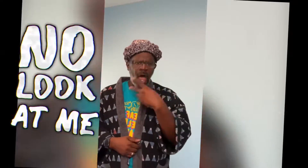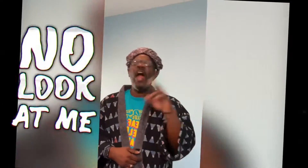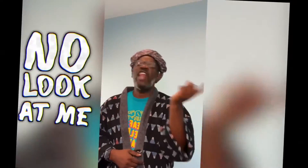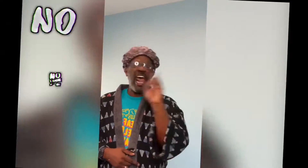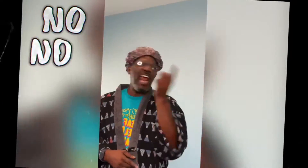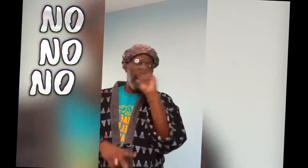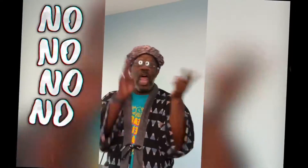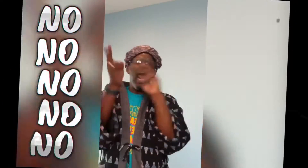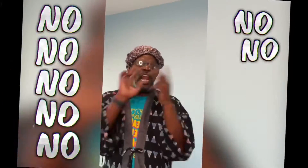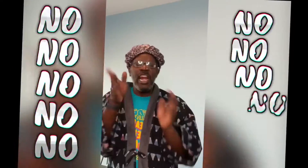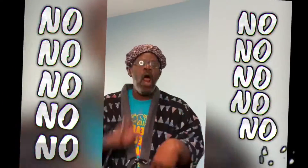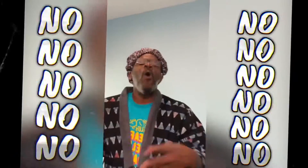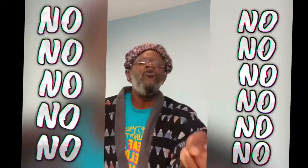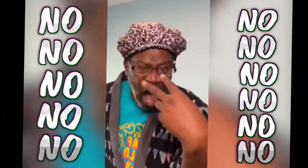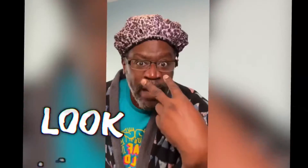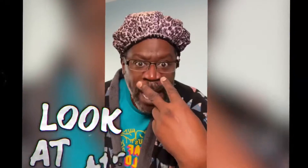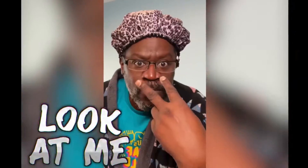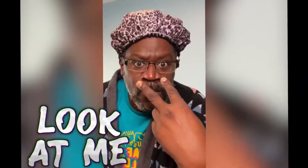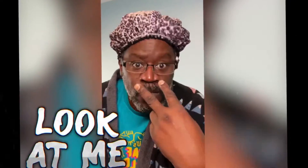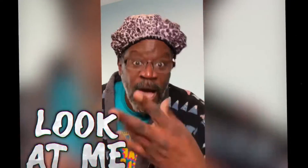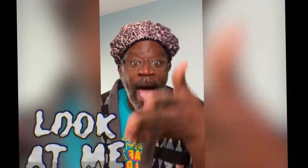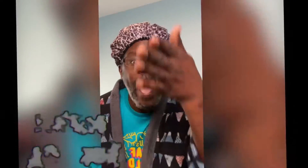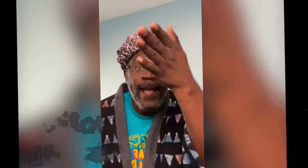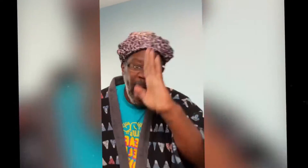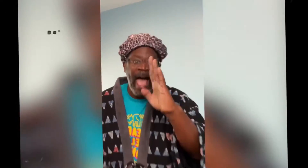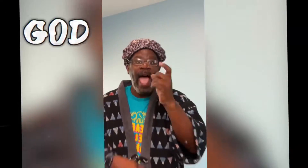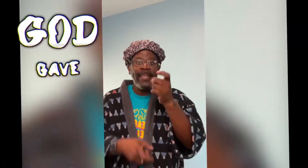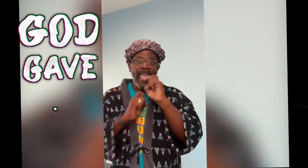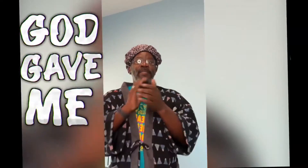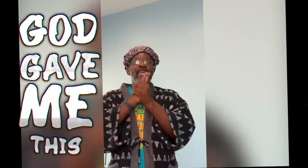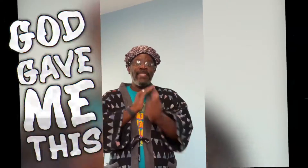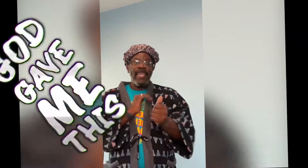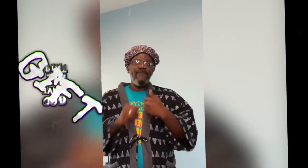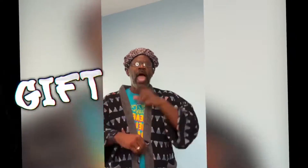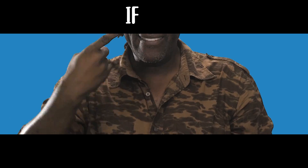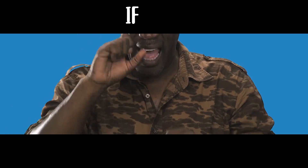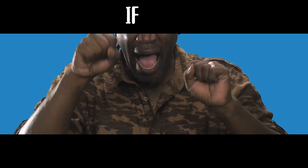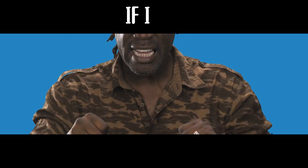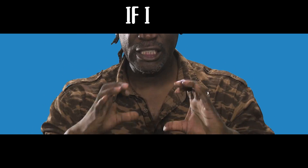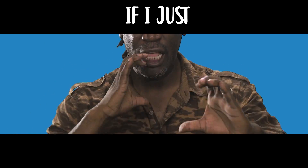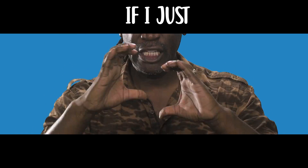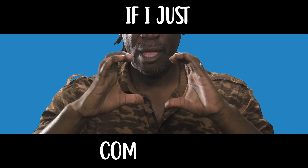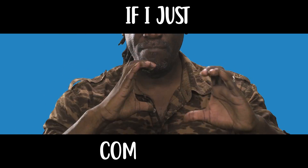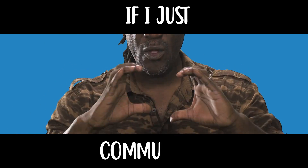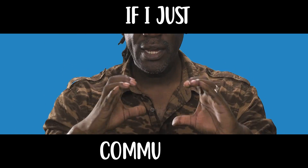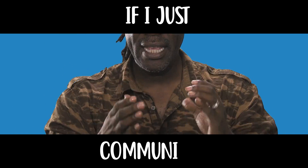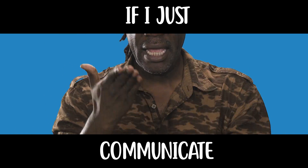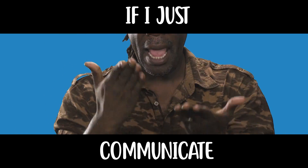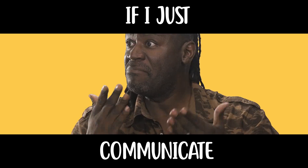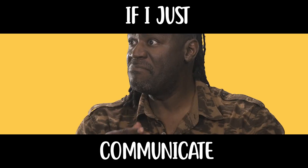Amazing, Amazing at what he does. And he is going to be performing